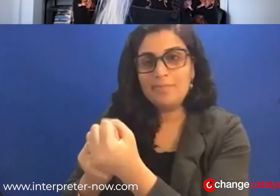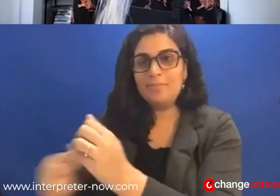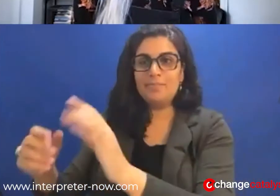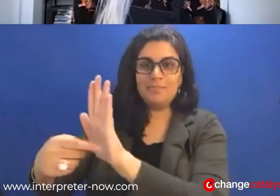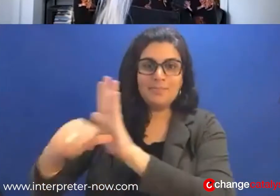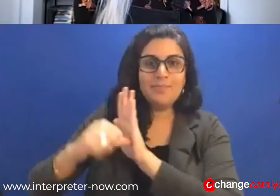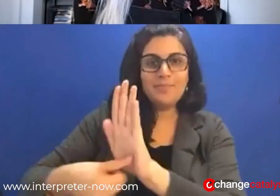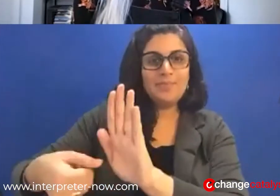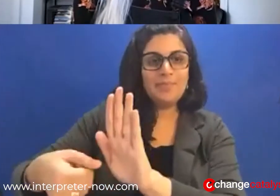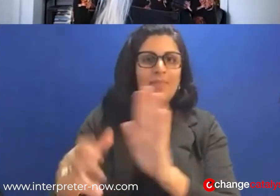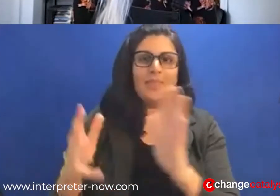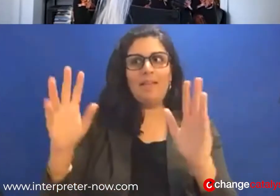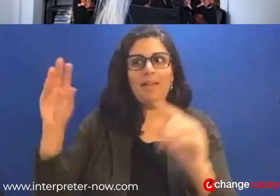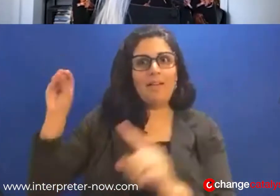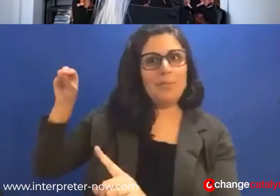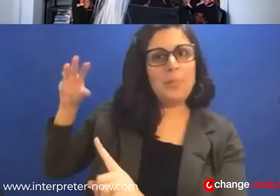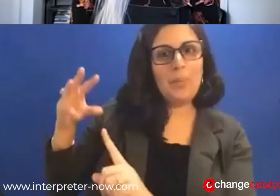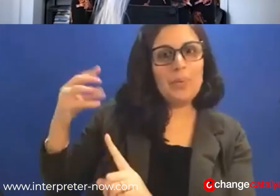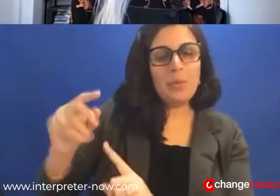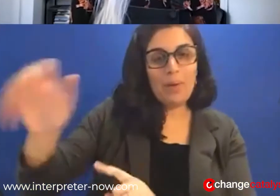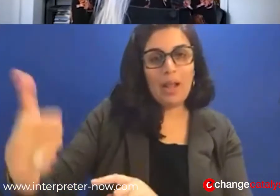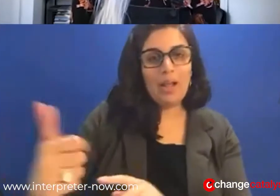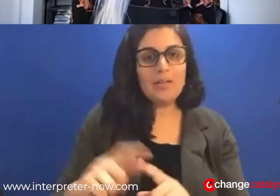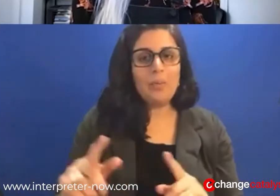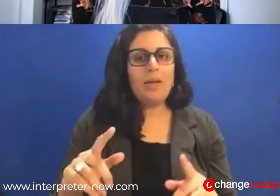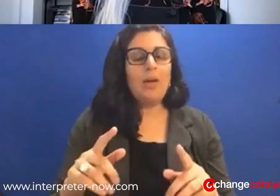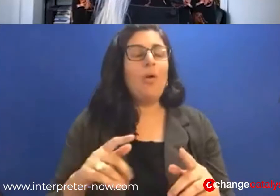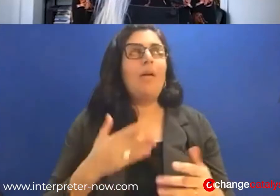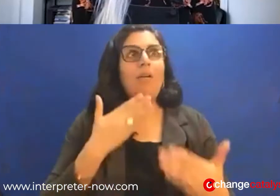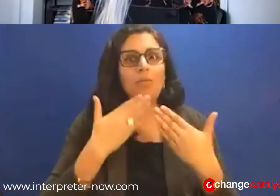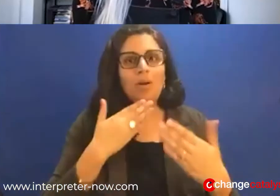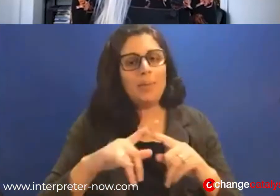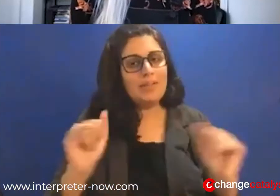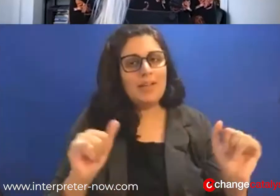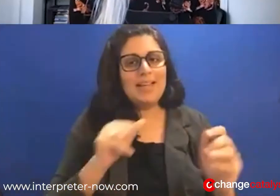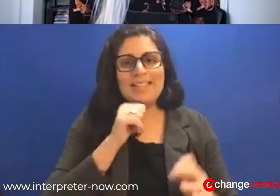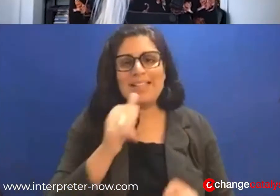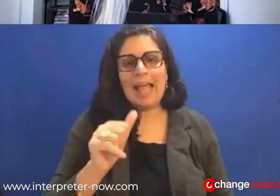And we are grateful for that. But at the same time, this is not the Rebekah and Kt show.